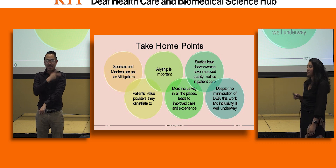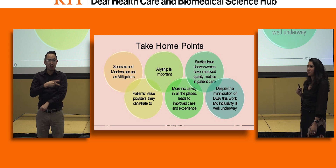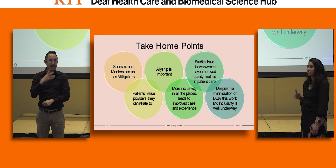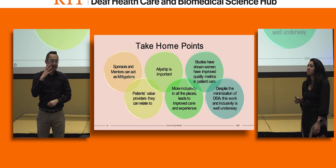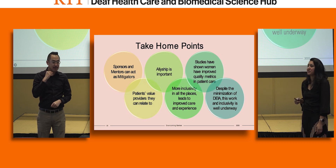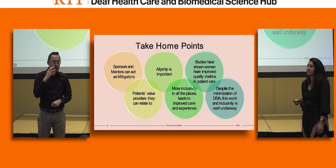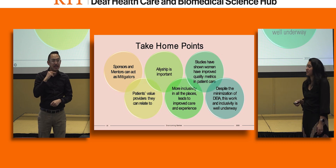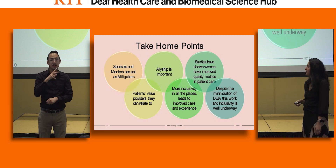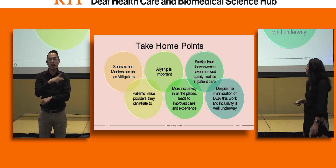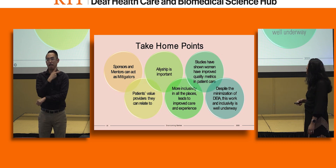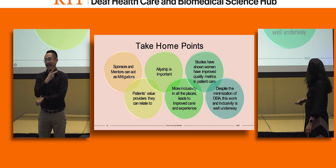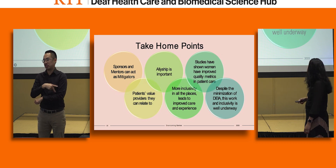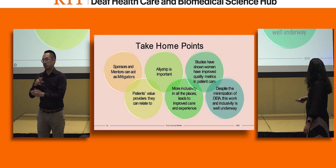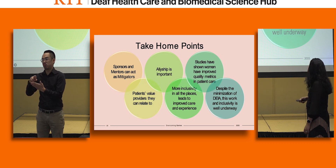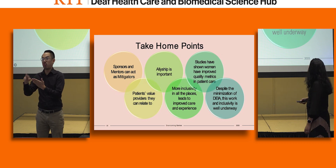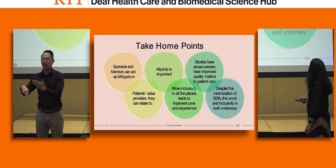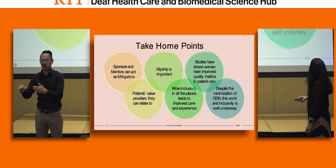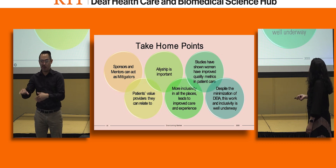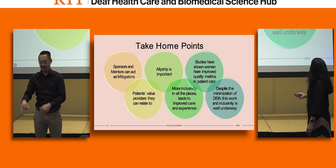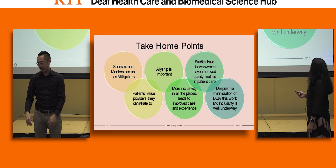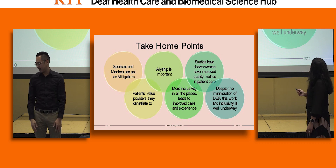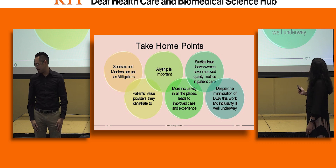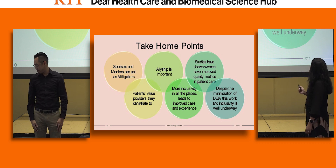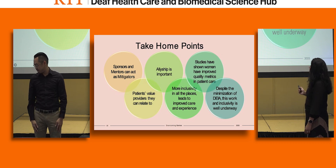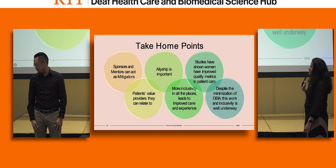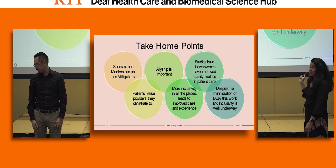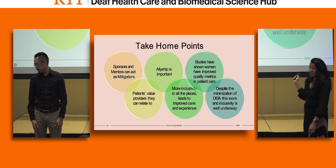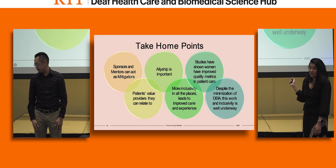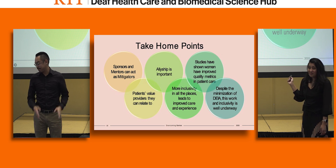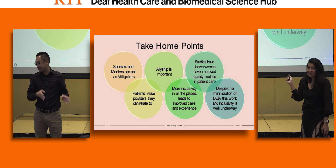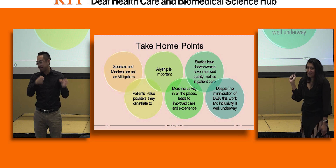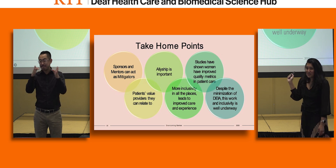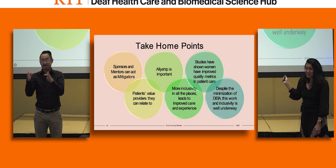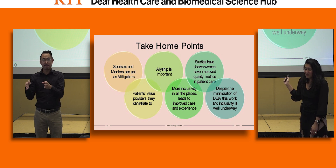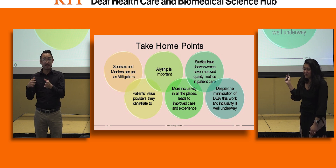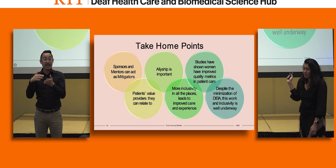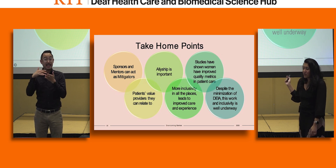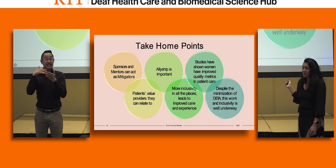improved patient outcome. Studies have shown, and we know,